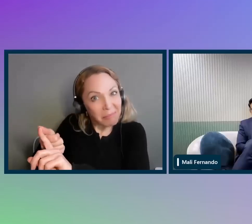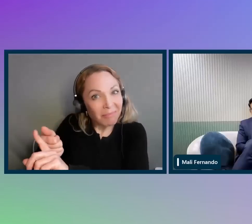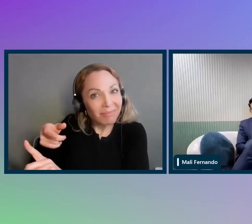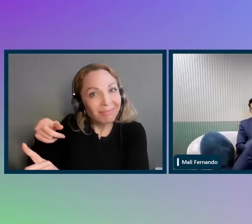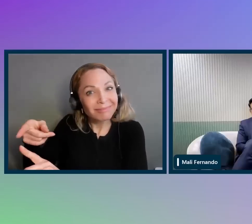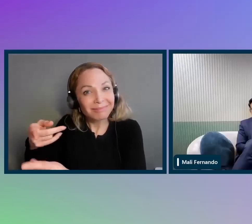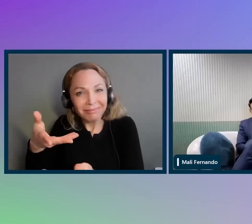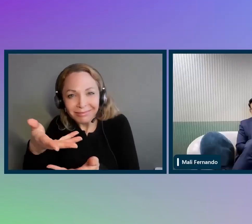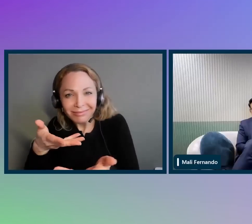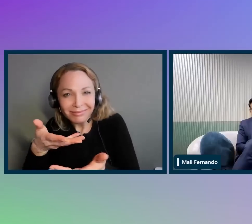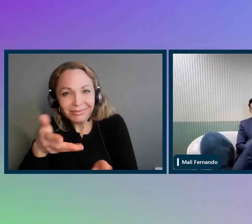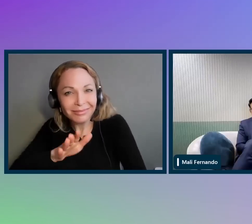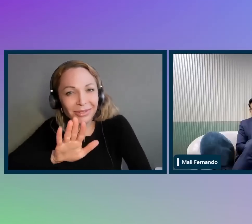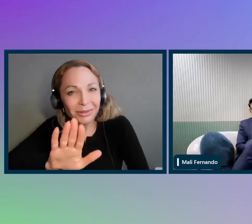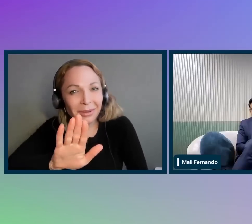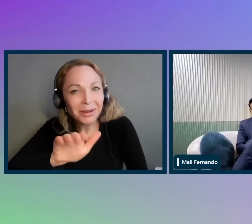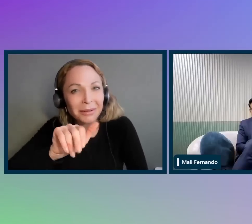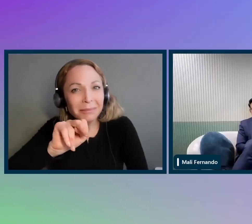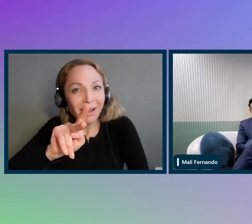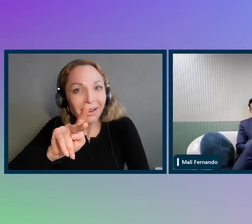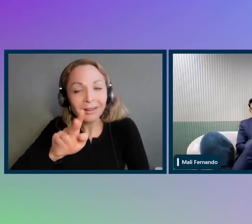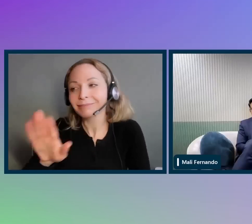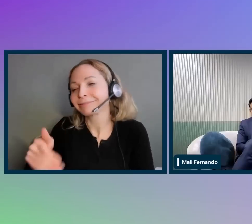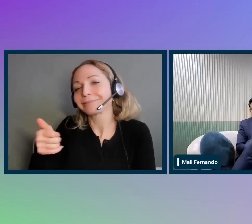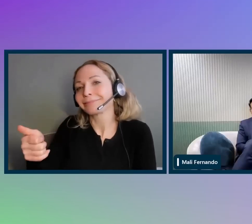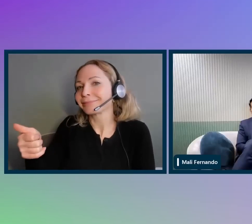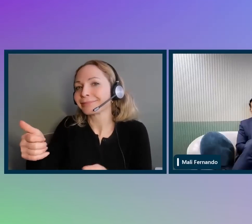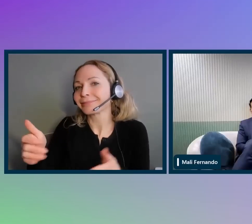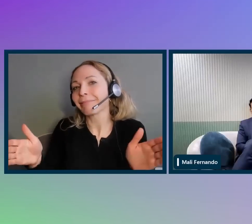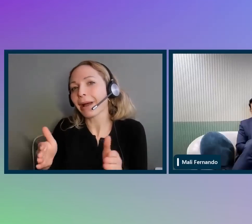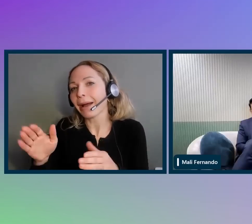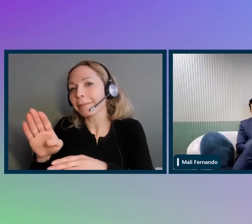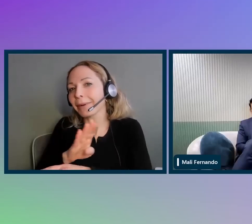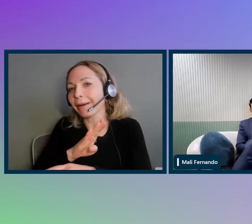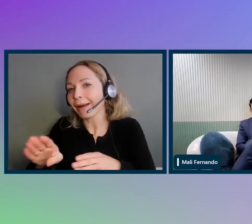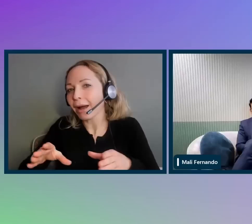Now, she is a small business owner, by the way, as a blind artist.